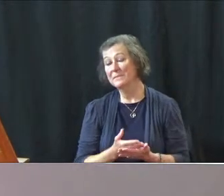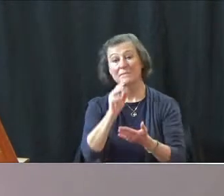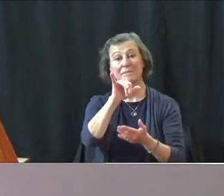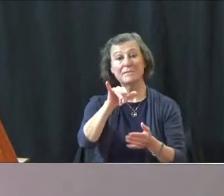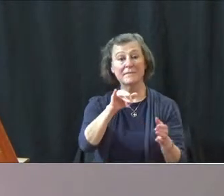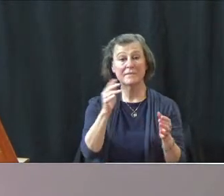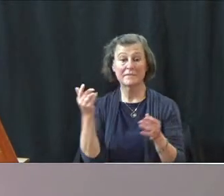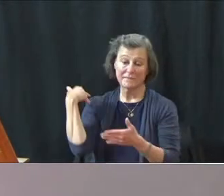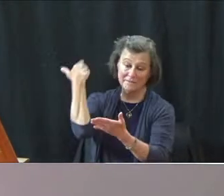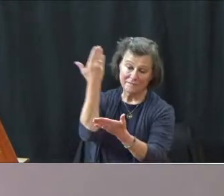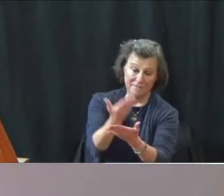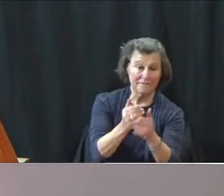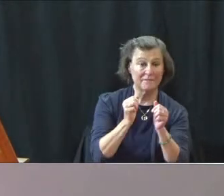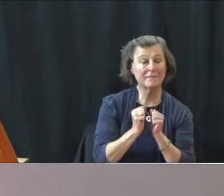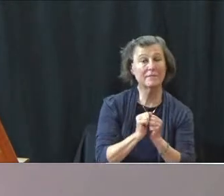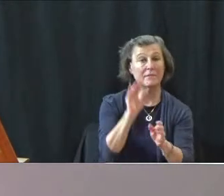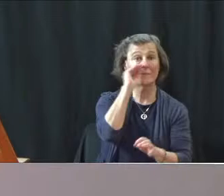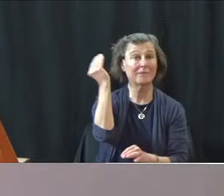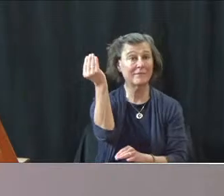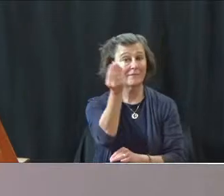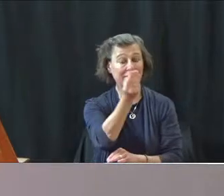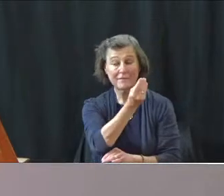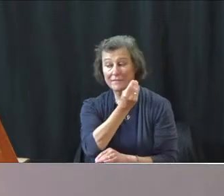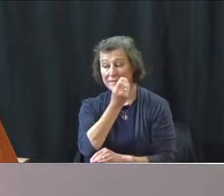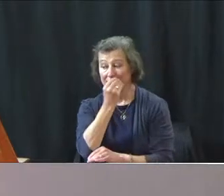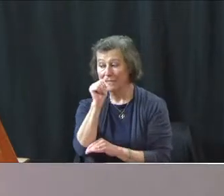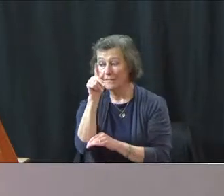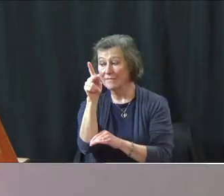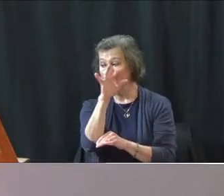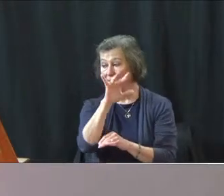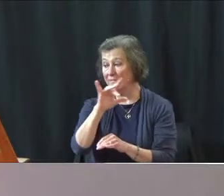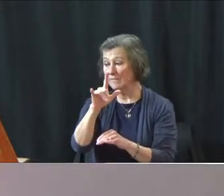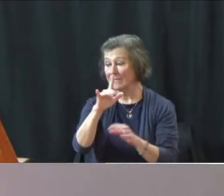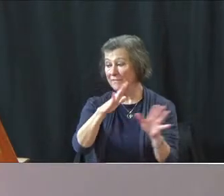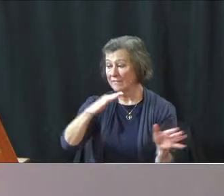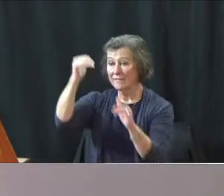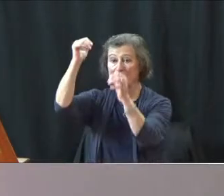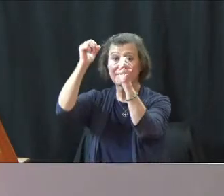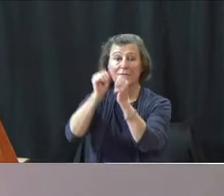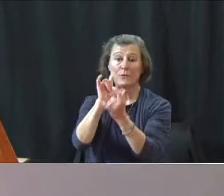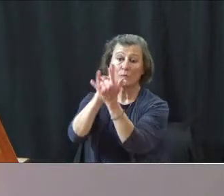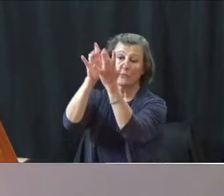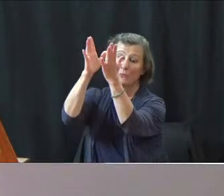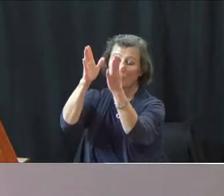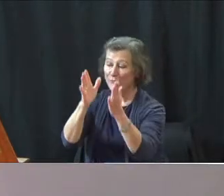May comes in with her flowers, April goes out with her lovers,